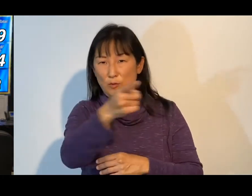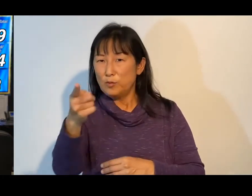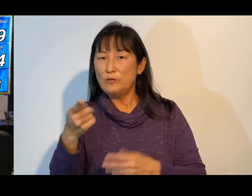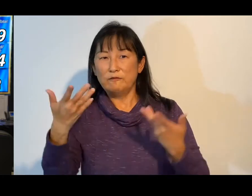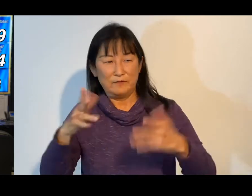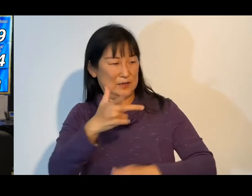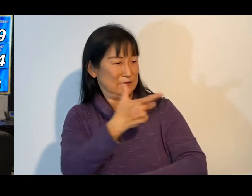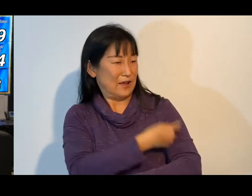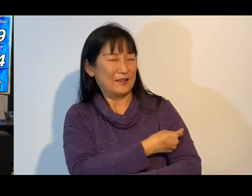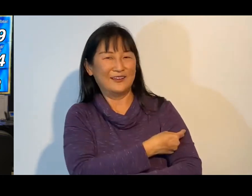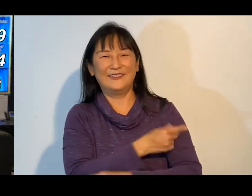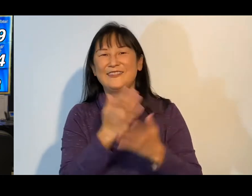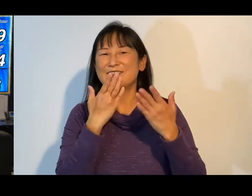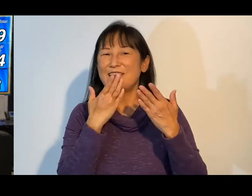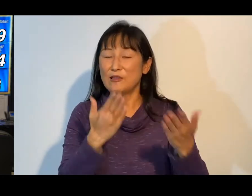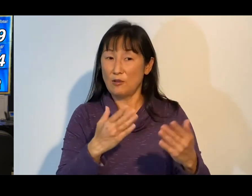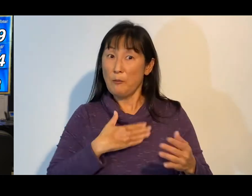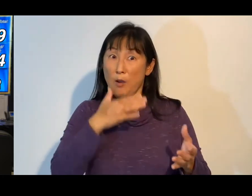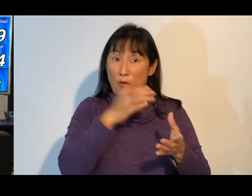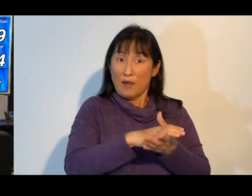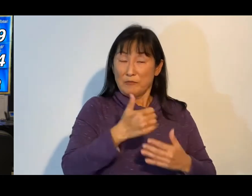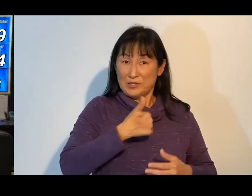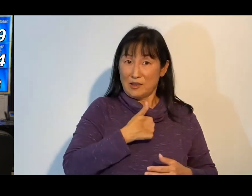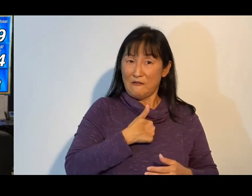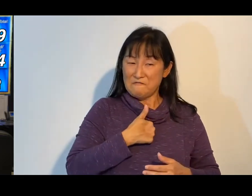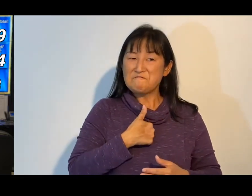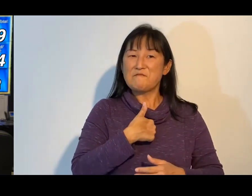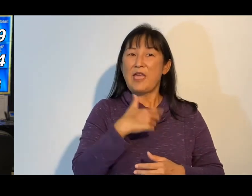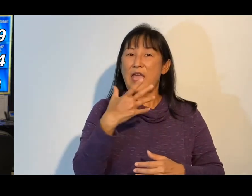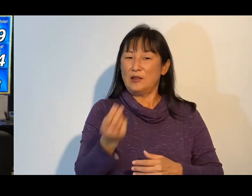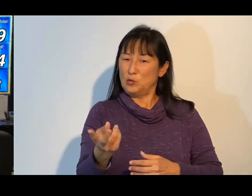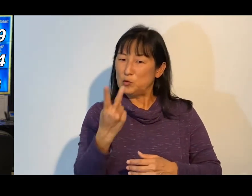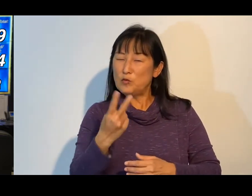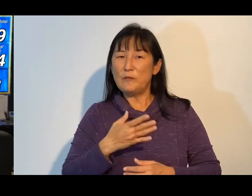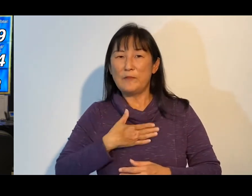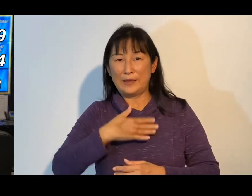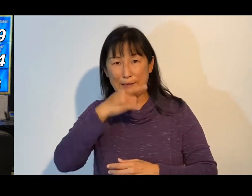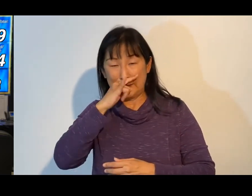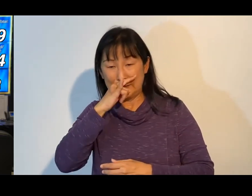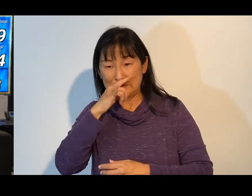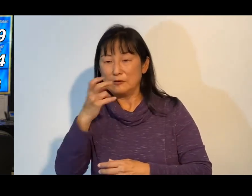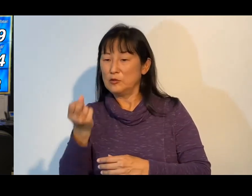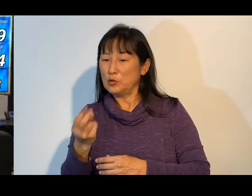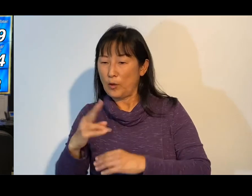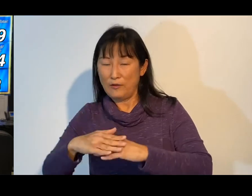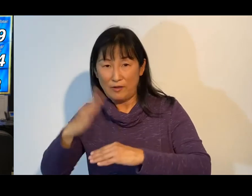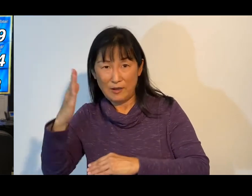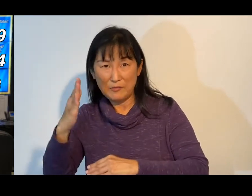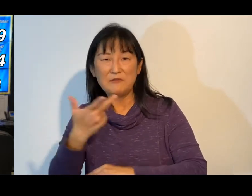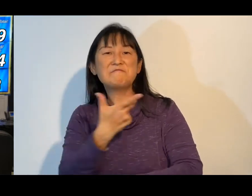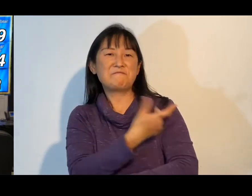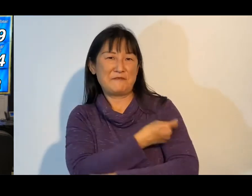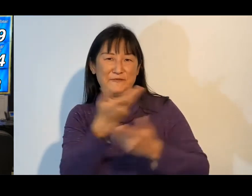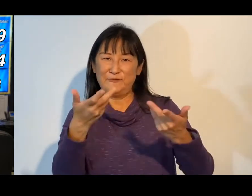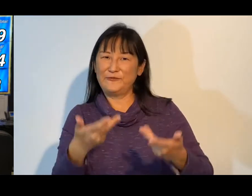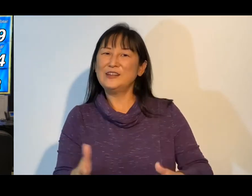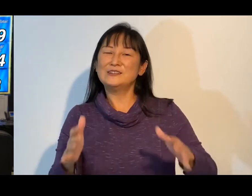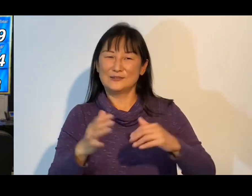My wife and I are vaccinated, and my two kids who are eligible – age 12 and older - are vaccinated.